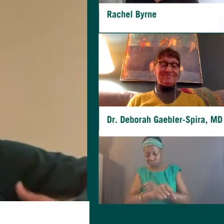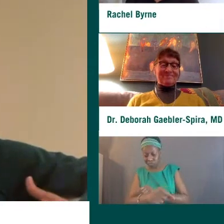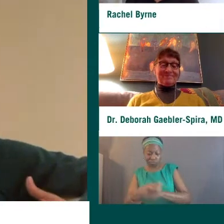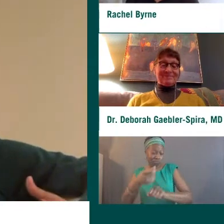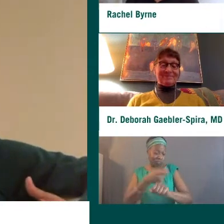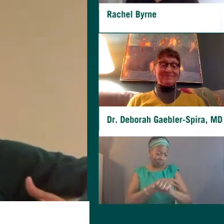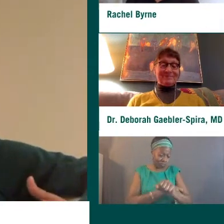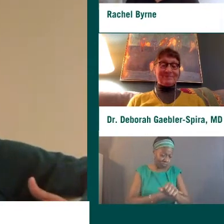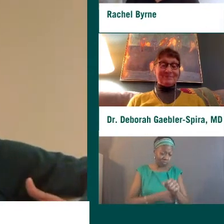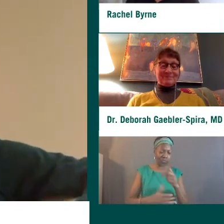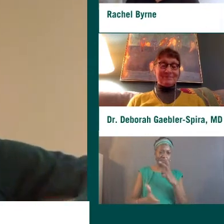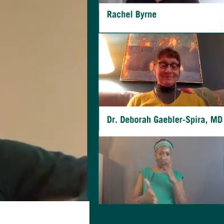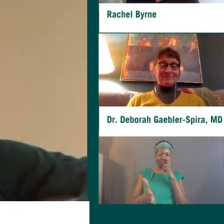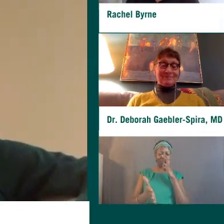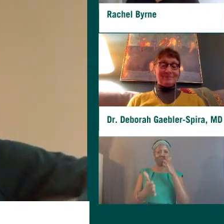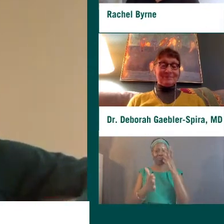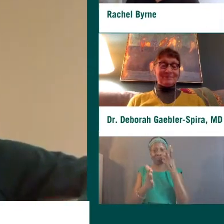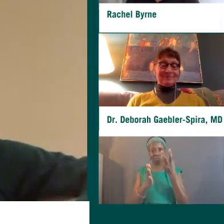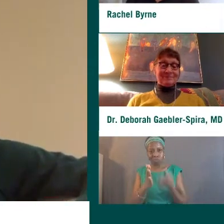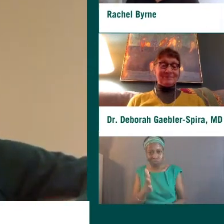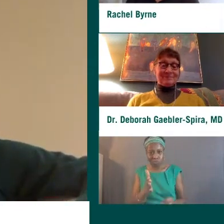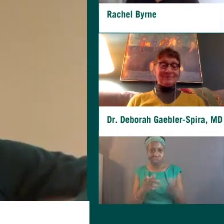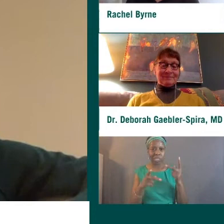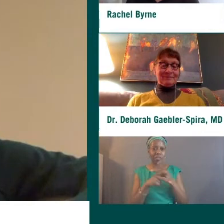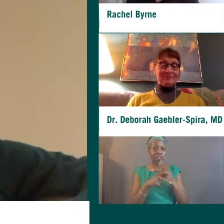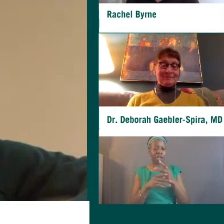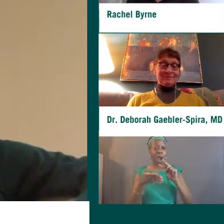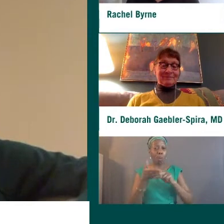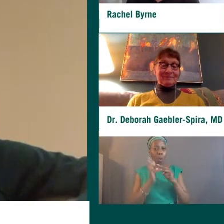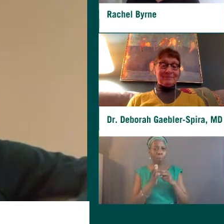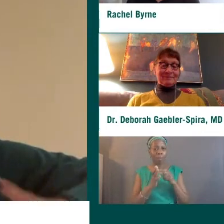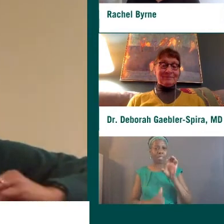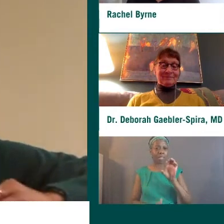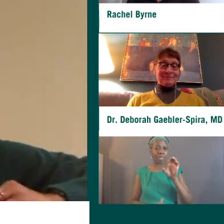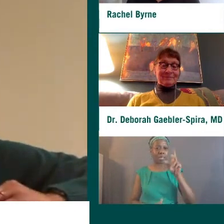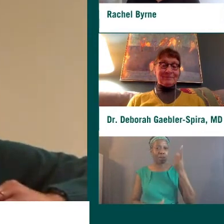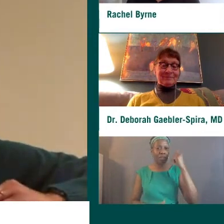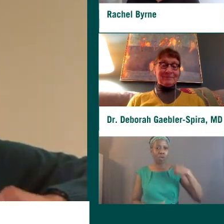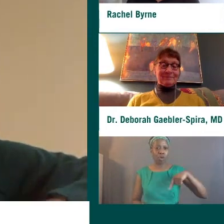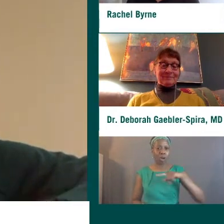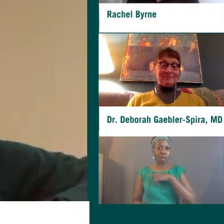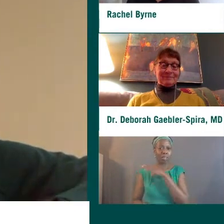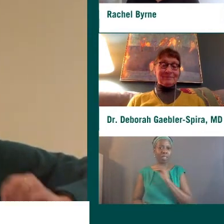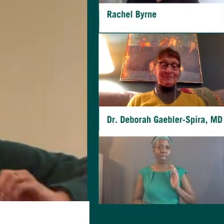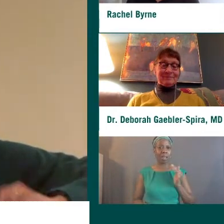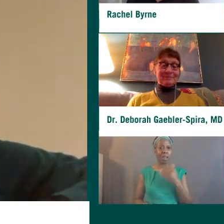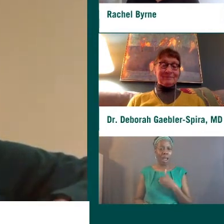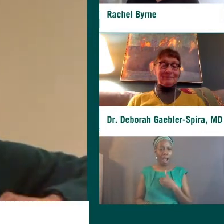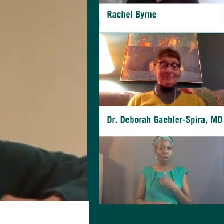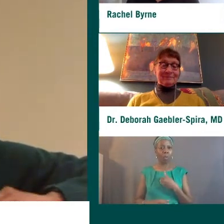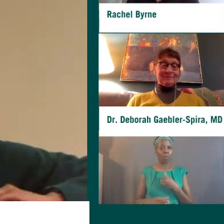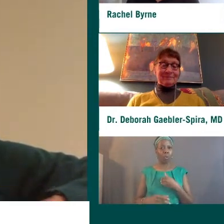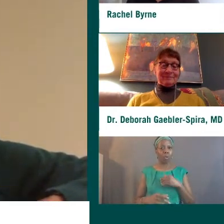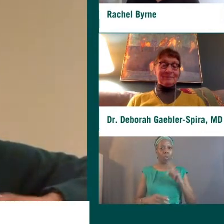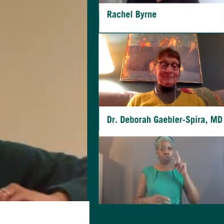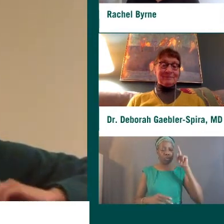and what that means for us and for our daughter." And we assembled our entire family, grandparents, aunts